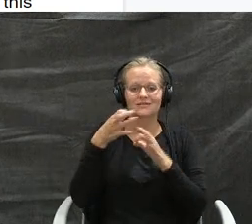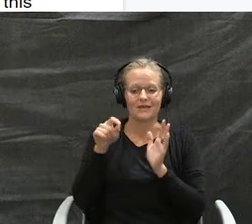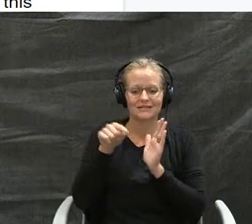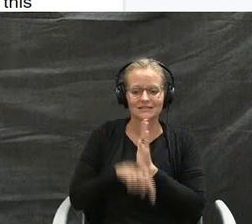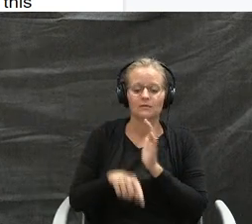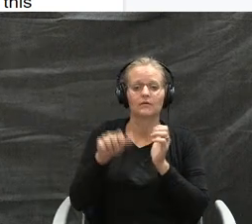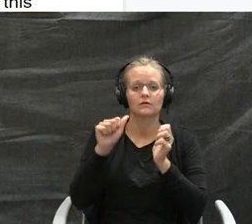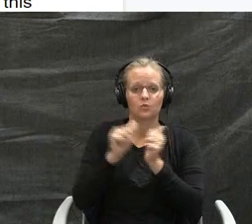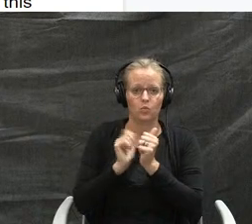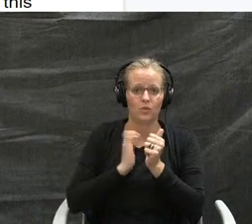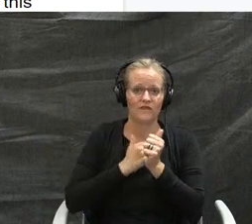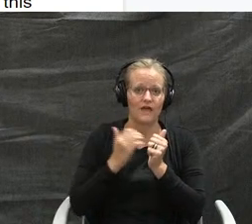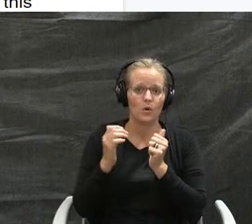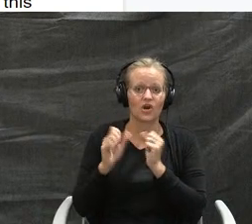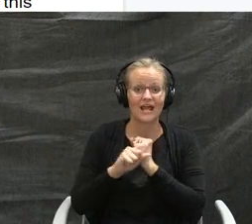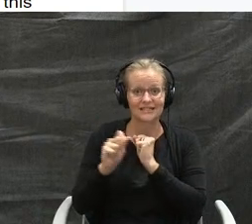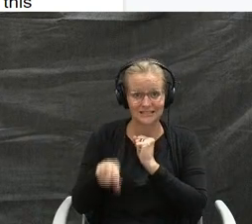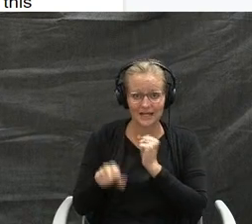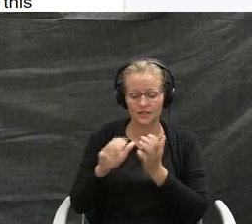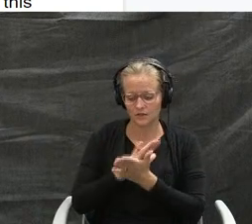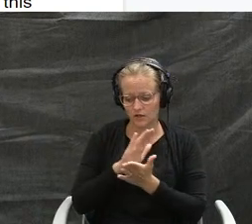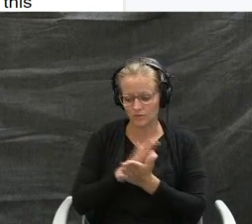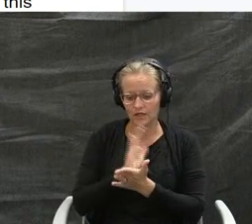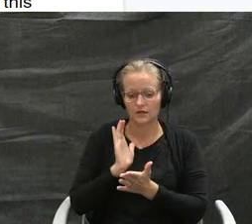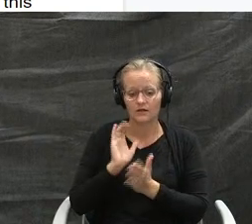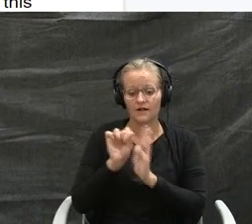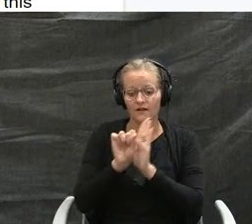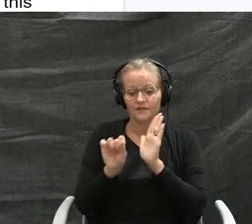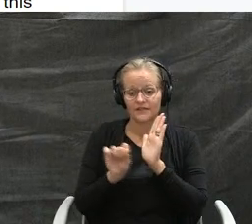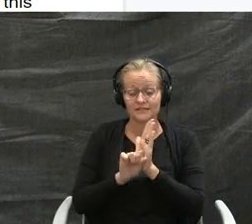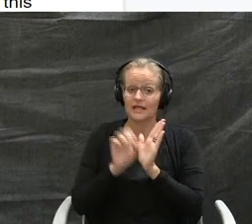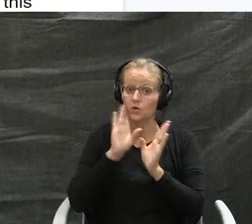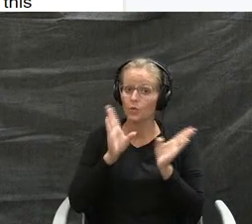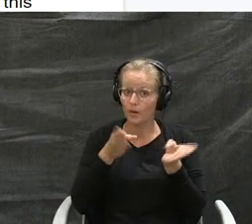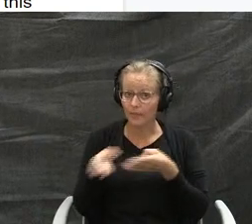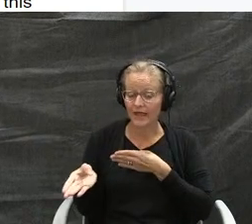The status is planning to assess this year, and so we need. We